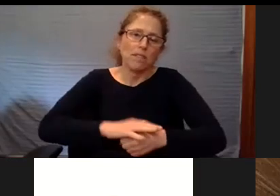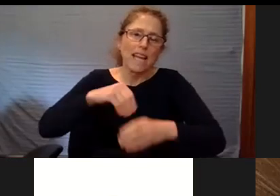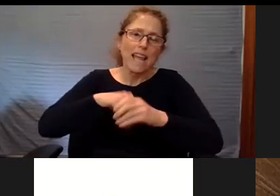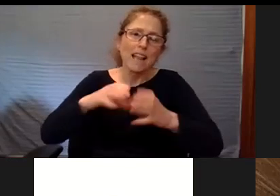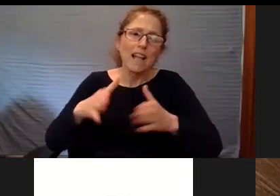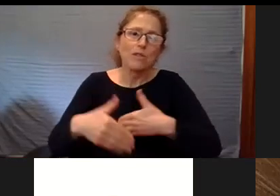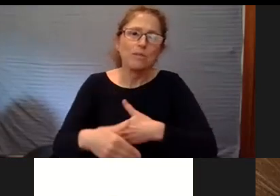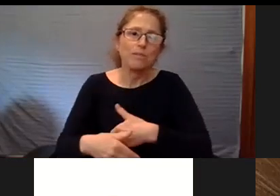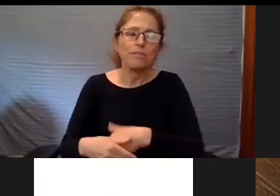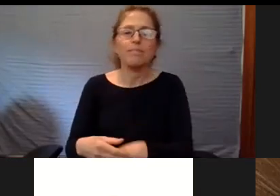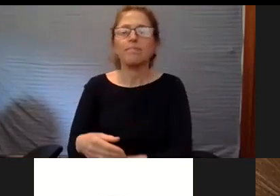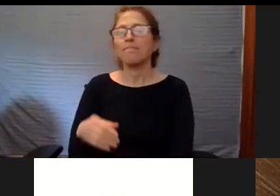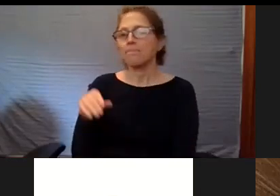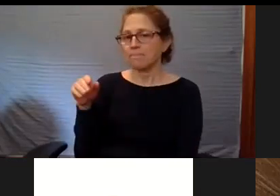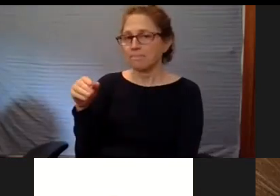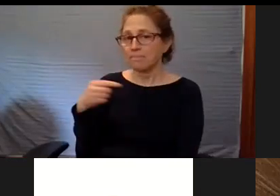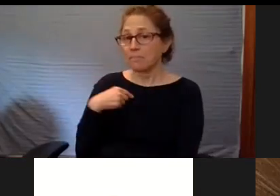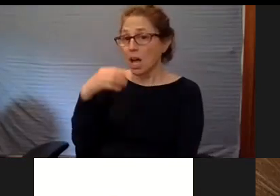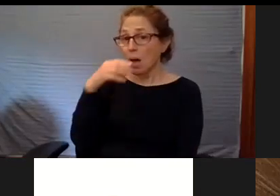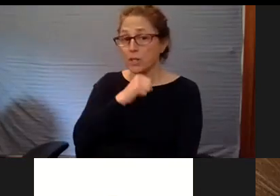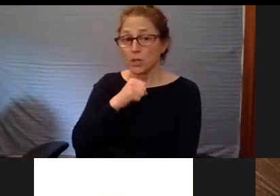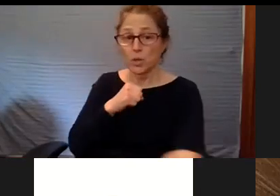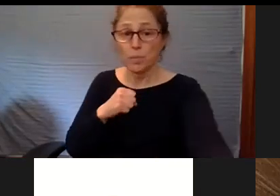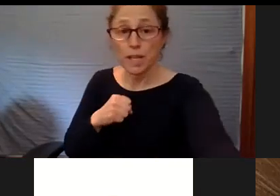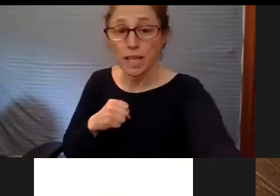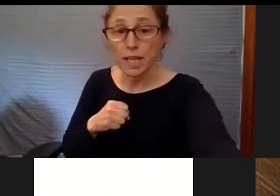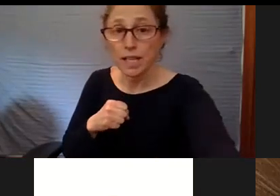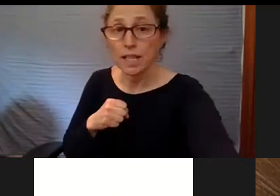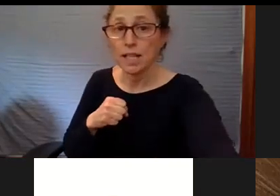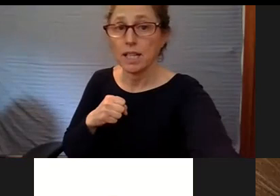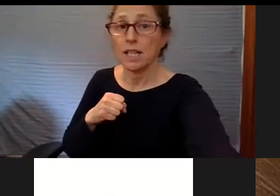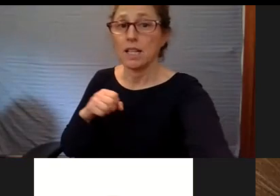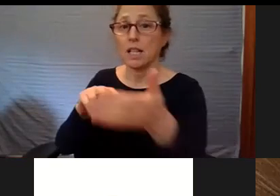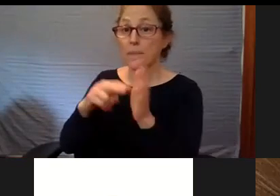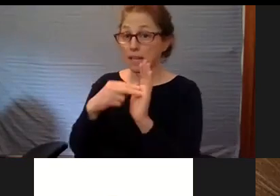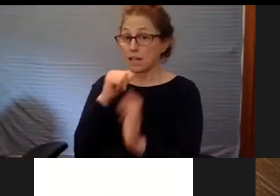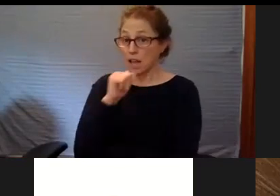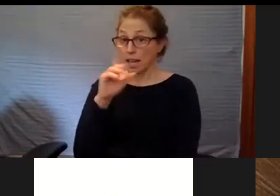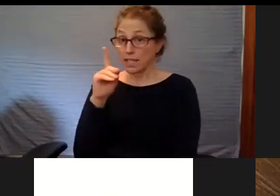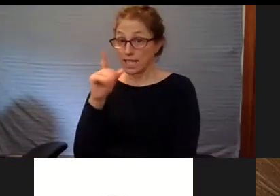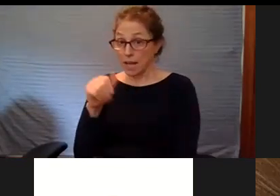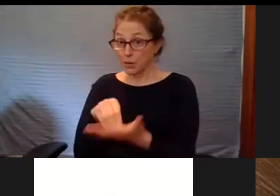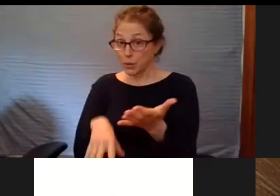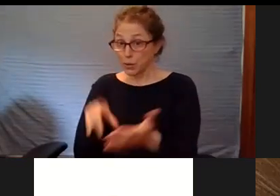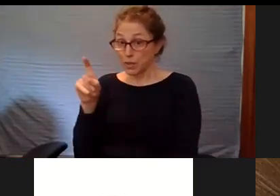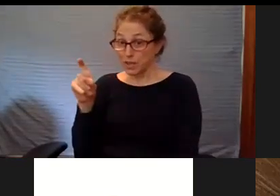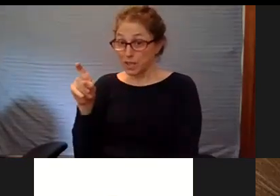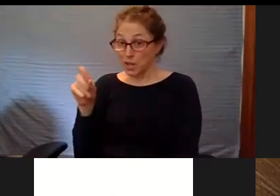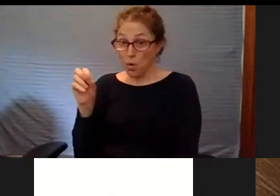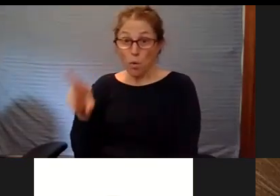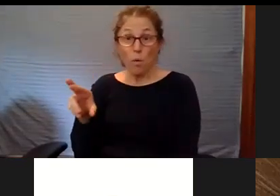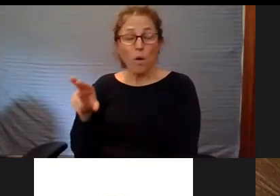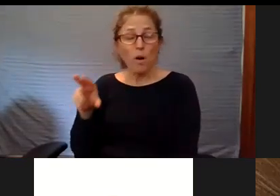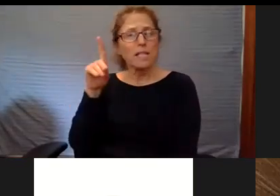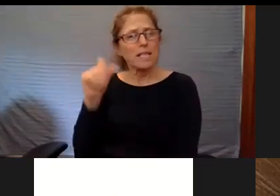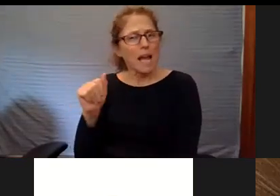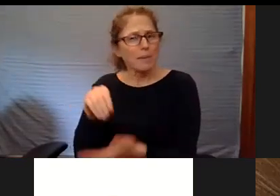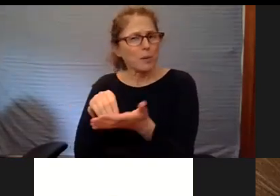I'm assuming do they mean nondisabled students or disabled students?